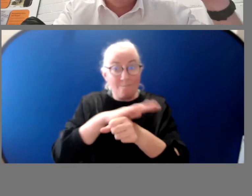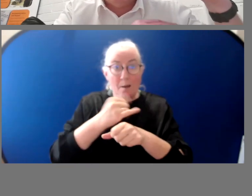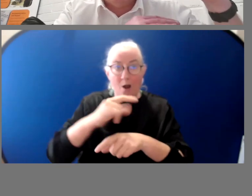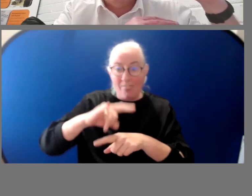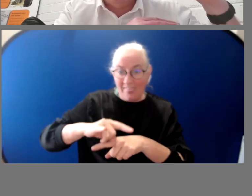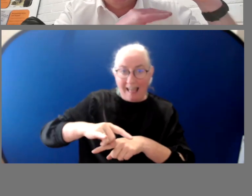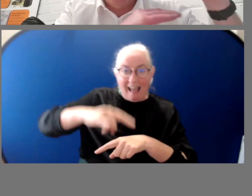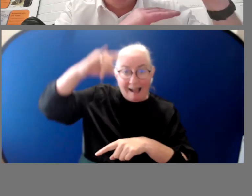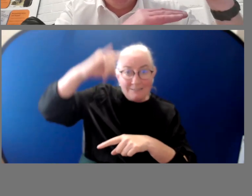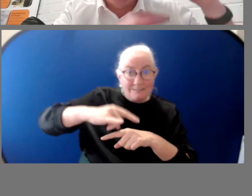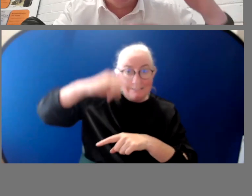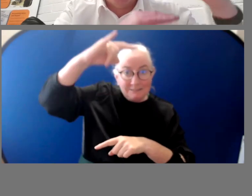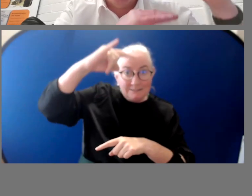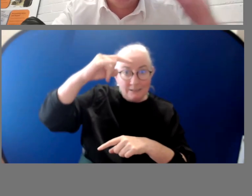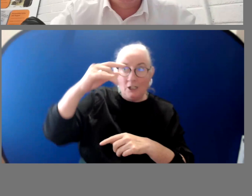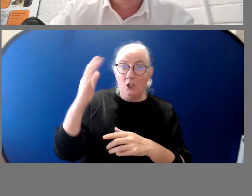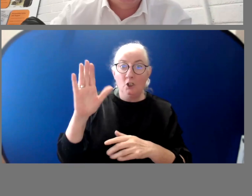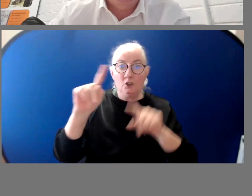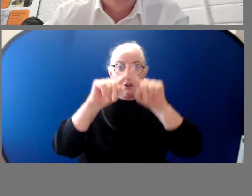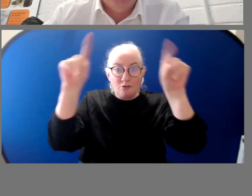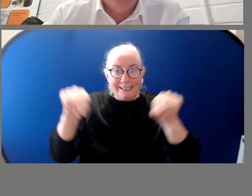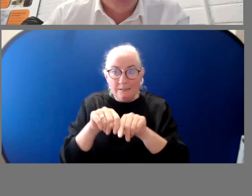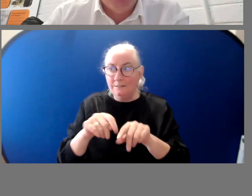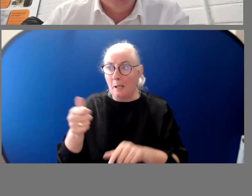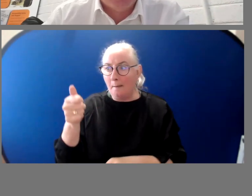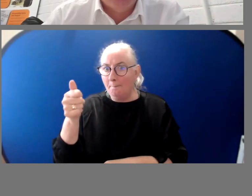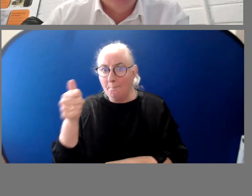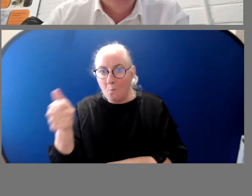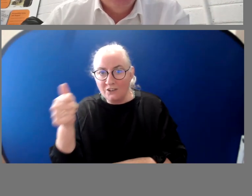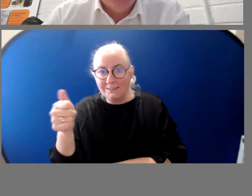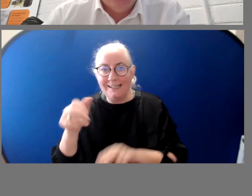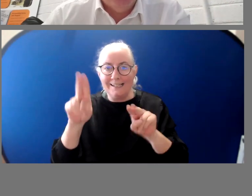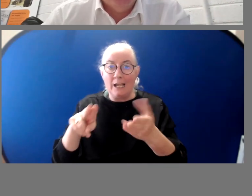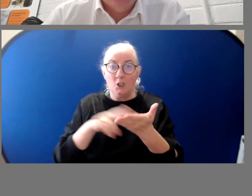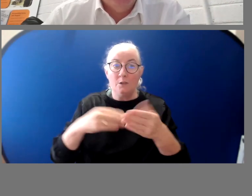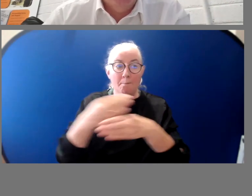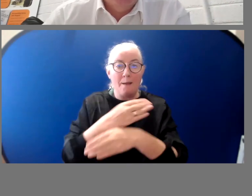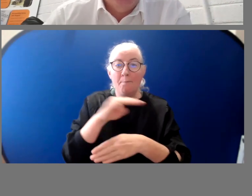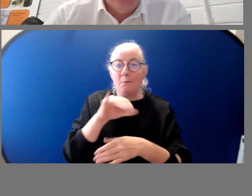your screens but also your buttons so that they can be used by both standing and seated users and